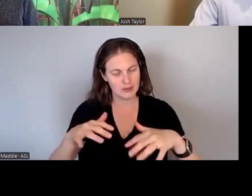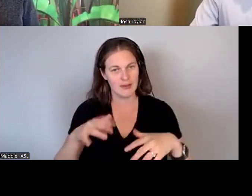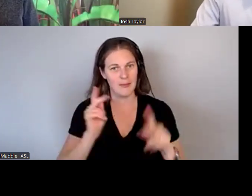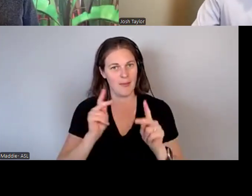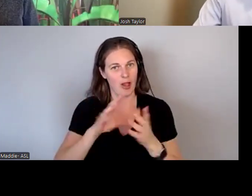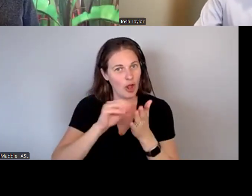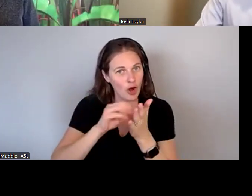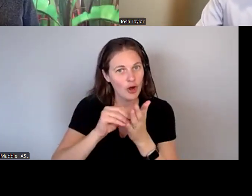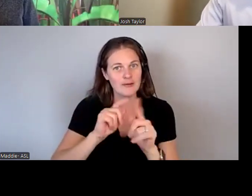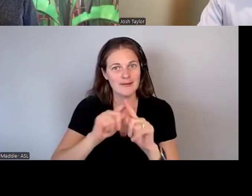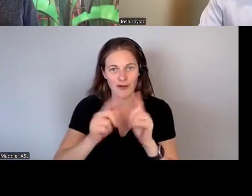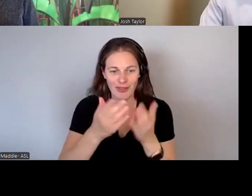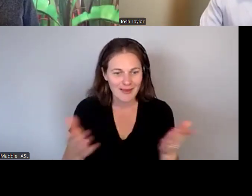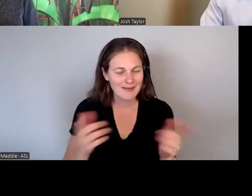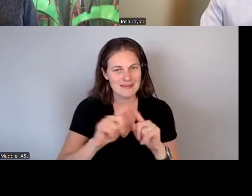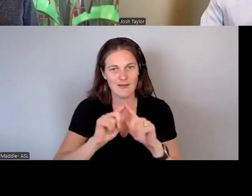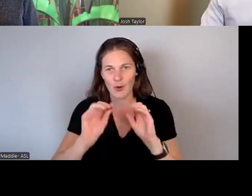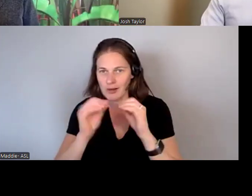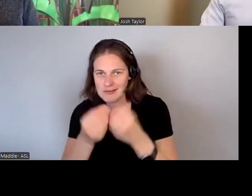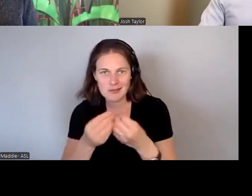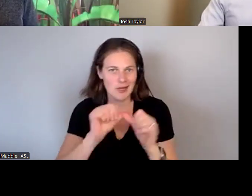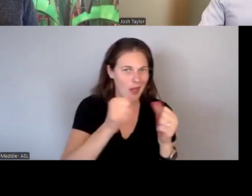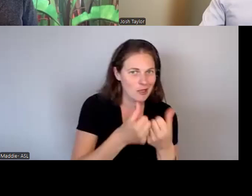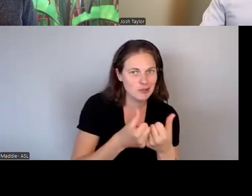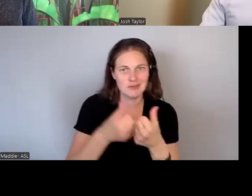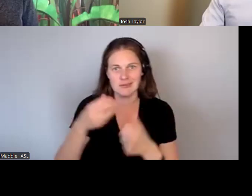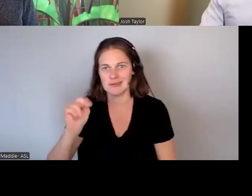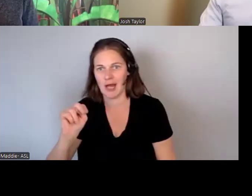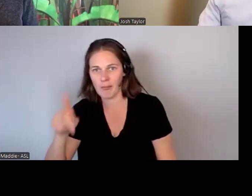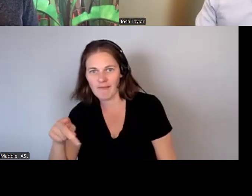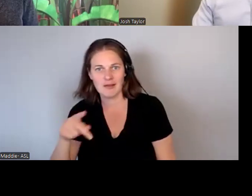all sorts of organizations and nonprofits and agencies, that's fabulous. Wonderful.